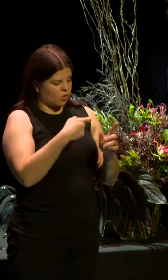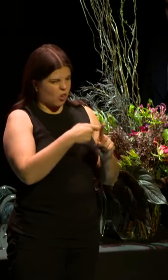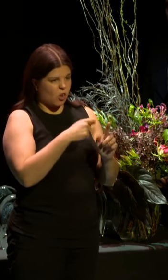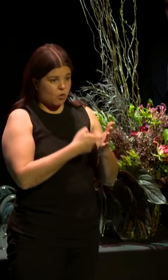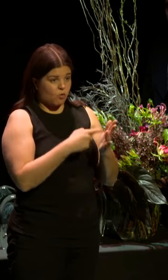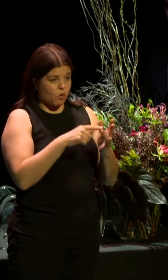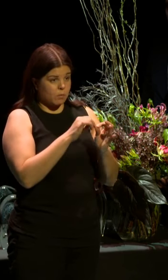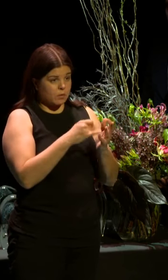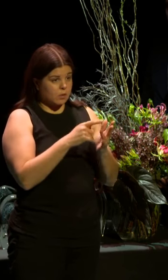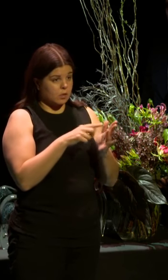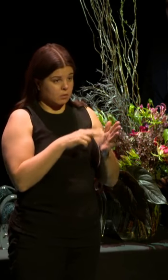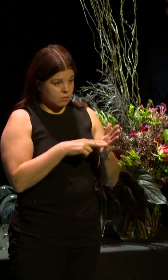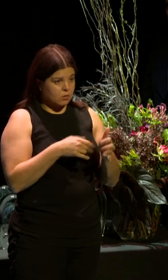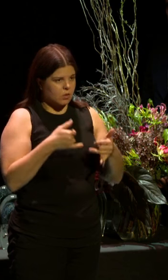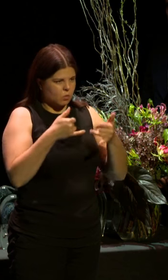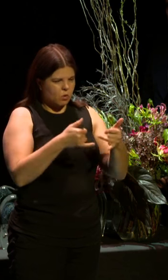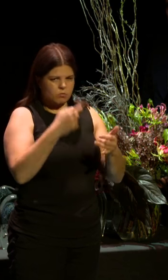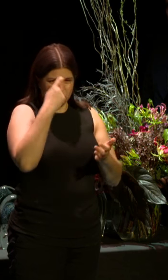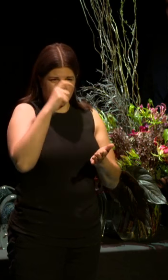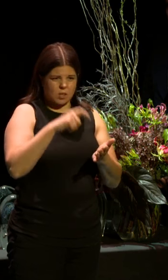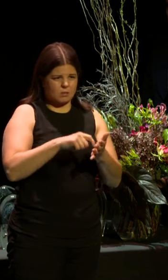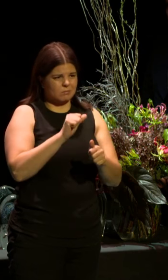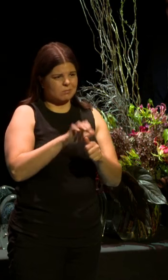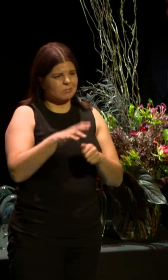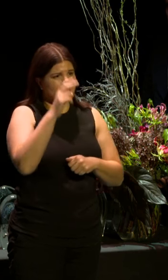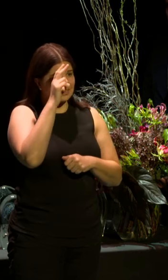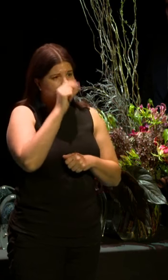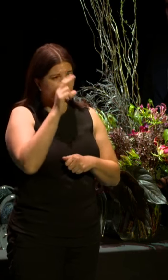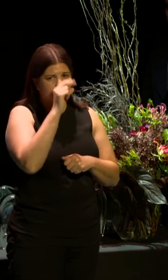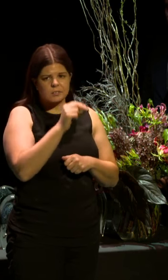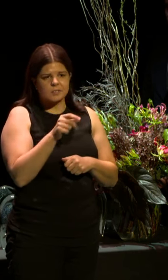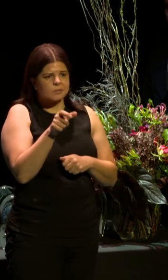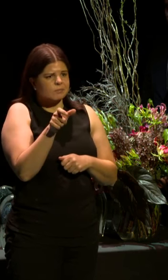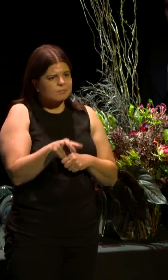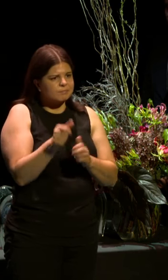recognises outstanding leadership from a young artist or arts professional,